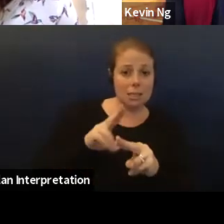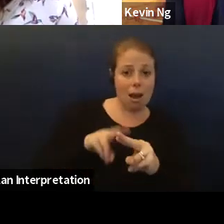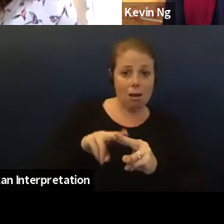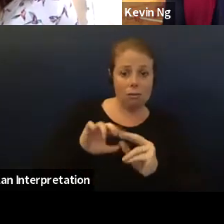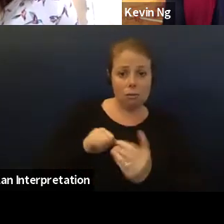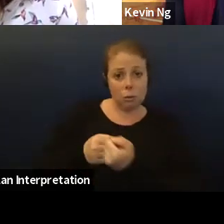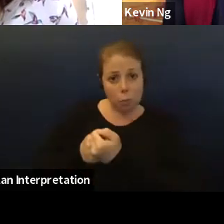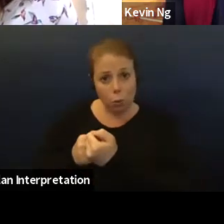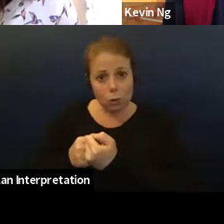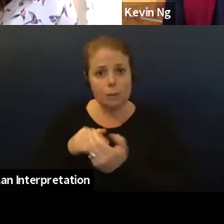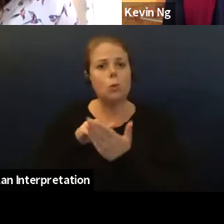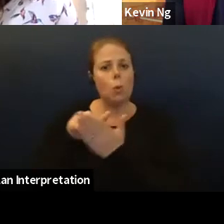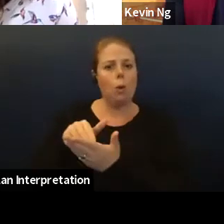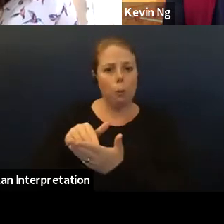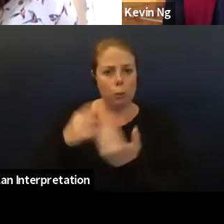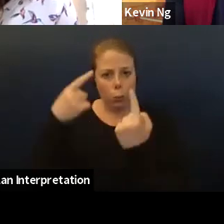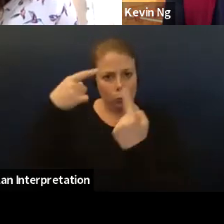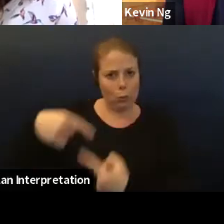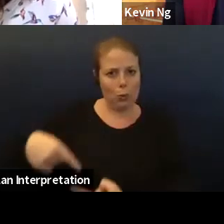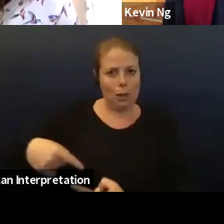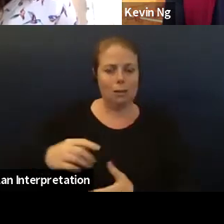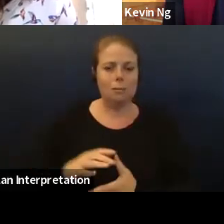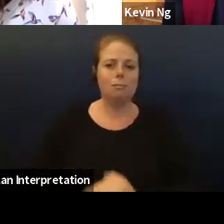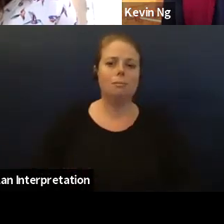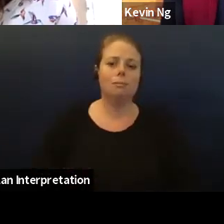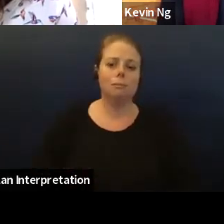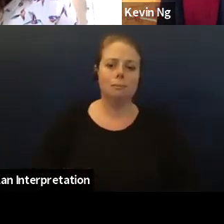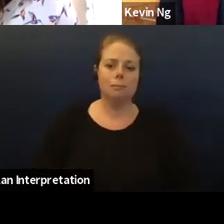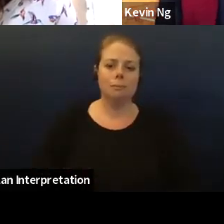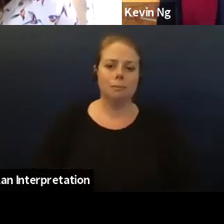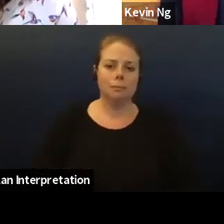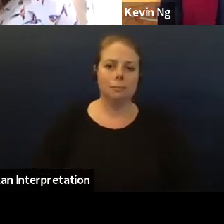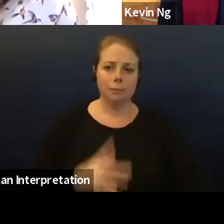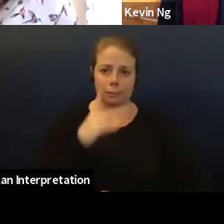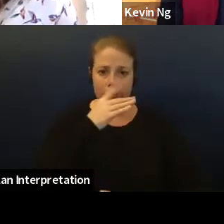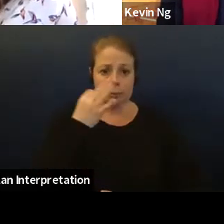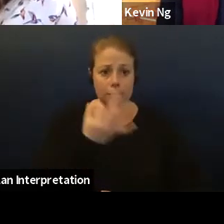Can I just ask you sort of what have you learned about your sector from being